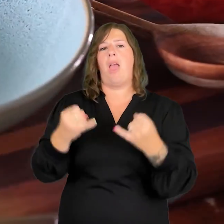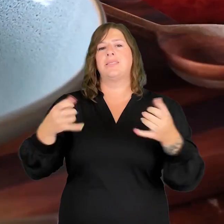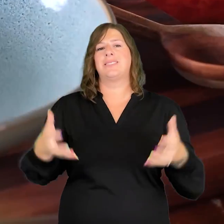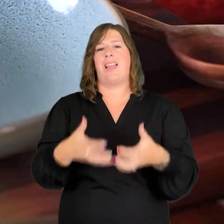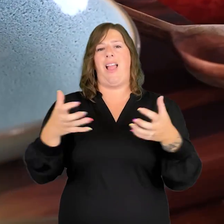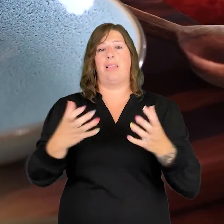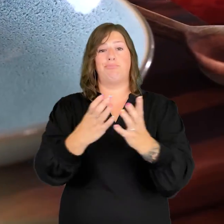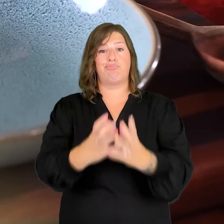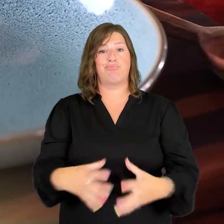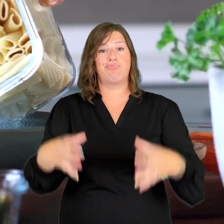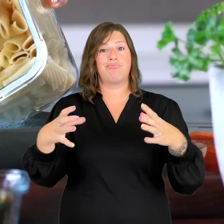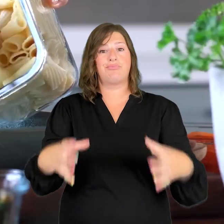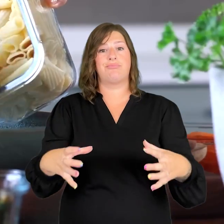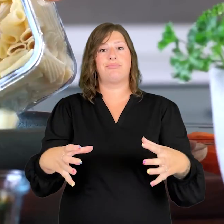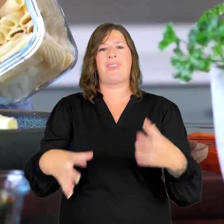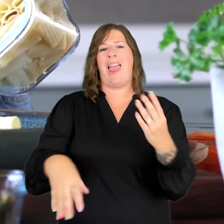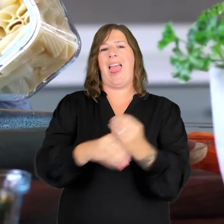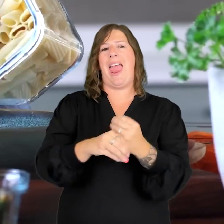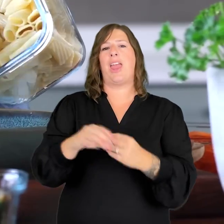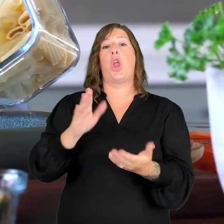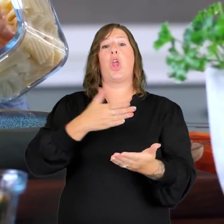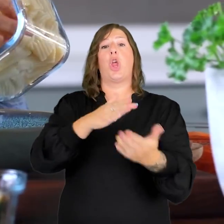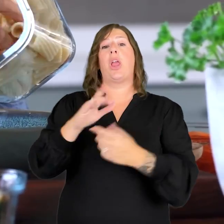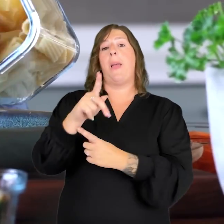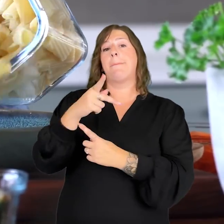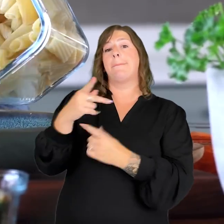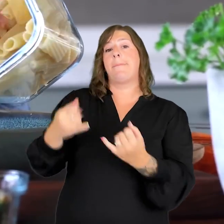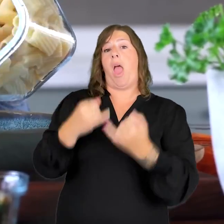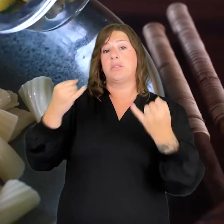Grab a large bowl and add to it half of the cooked pasta,